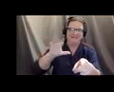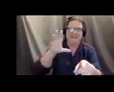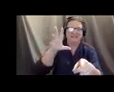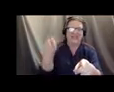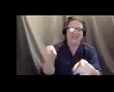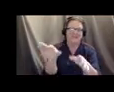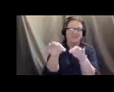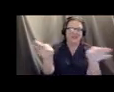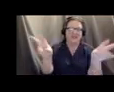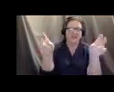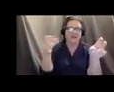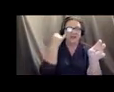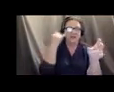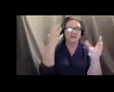If you want to go fast, go alone.